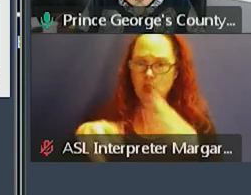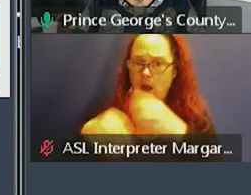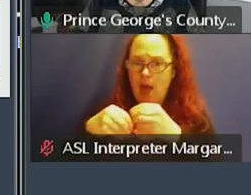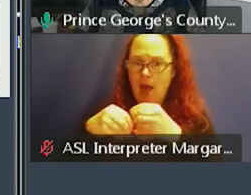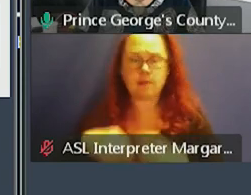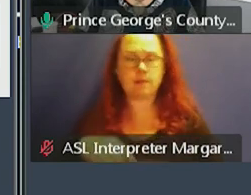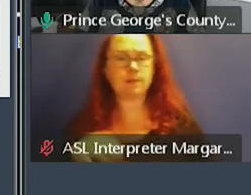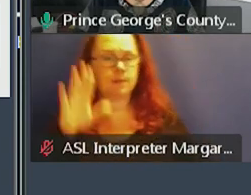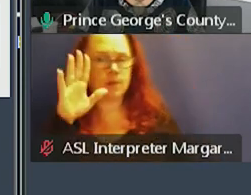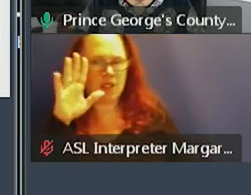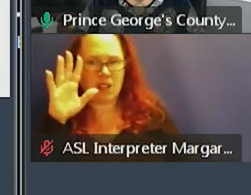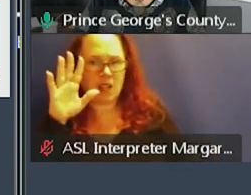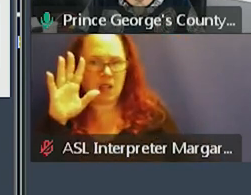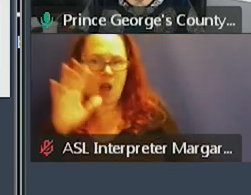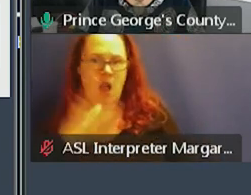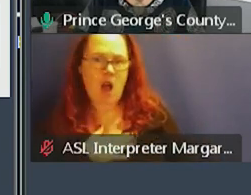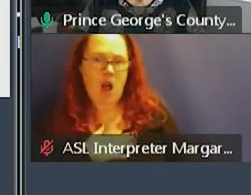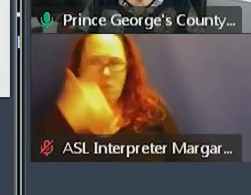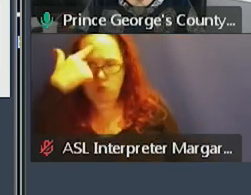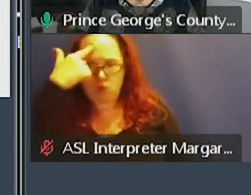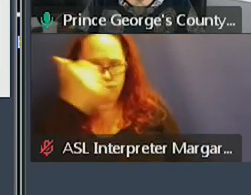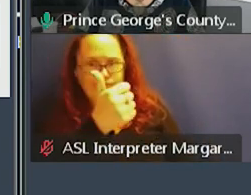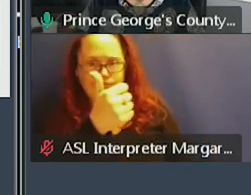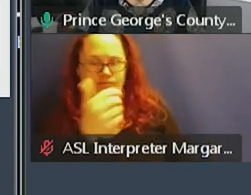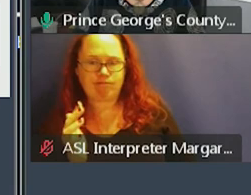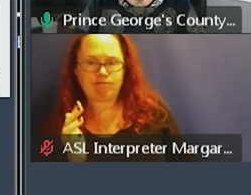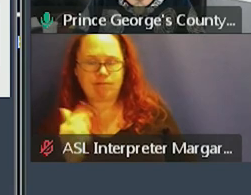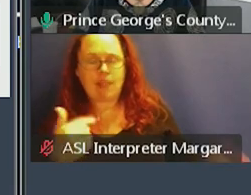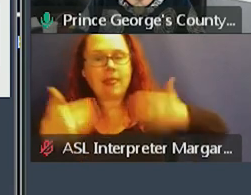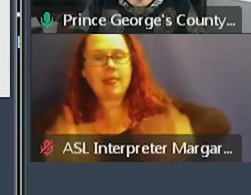I would leave that up to Mt. Chair. I, I did want to, this is Deborah Gordon for the record.